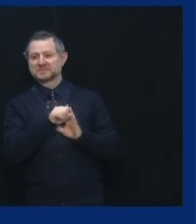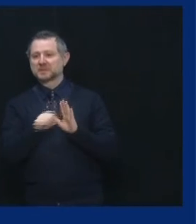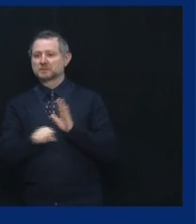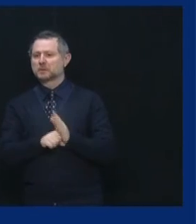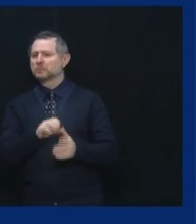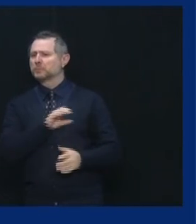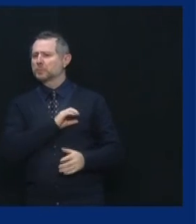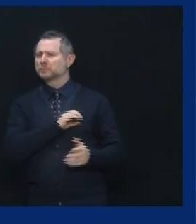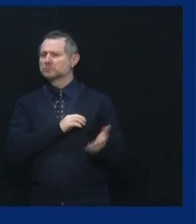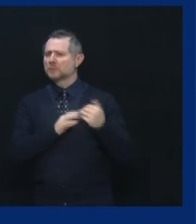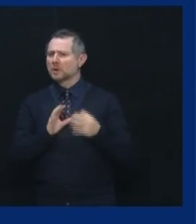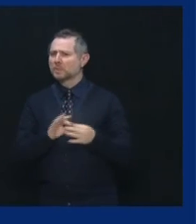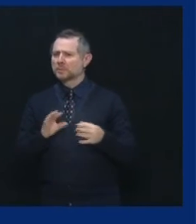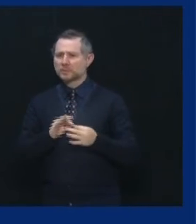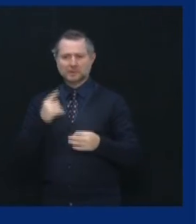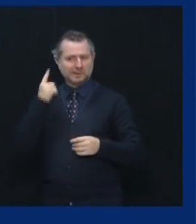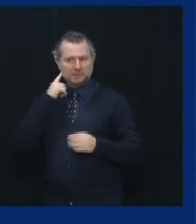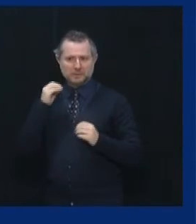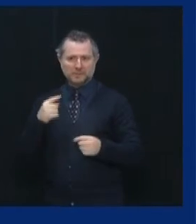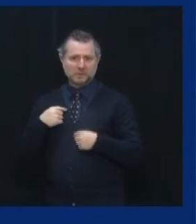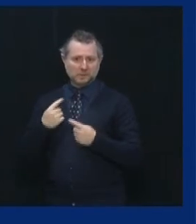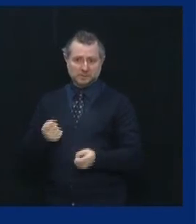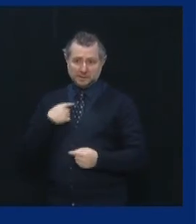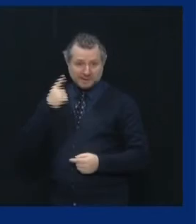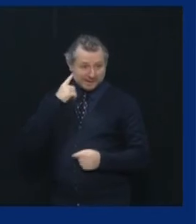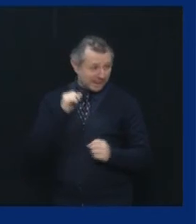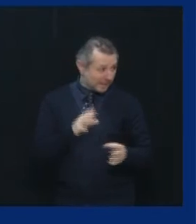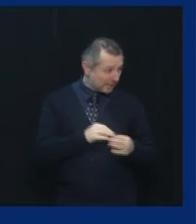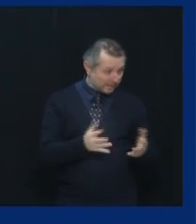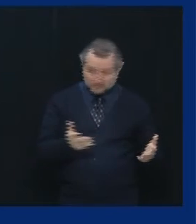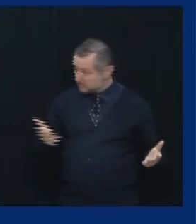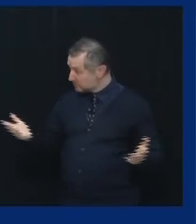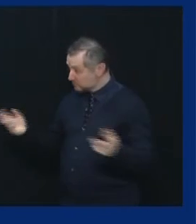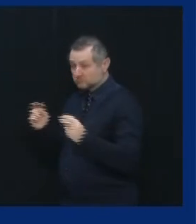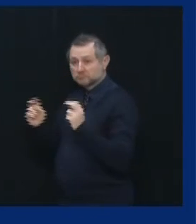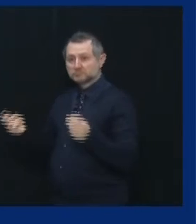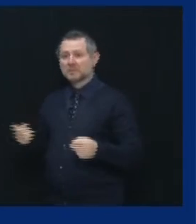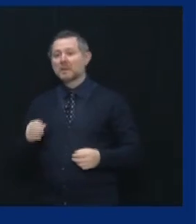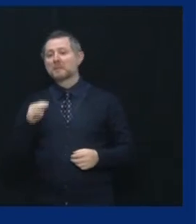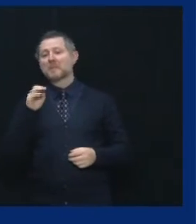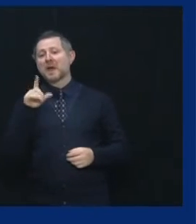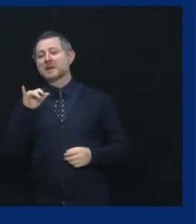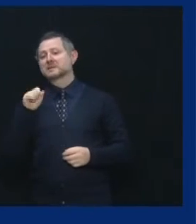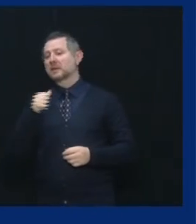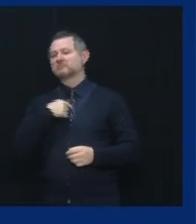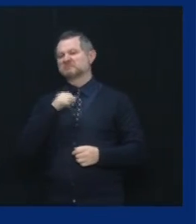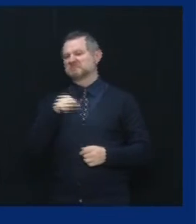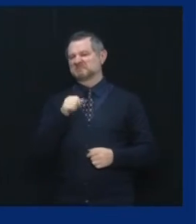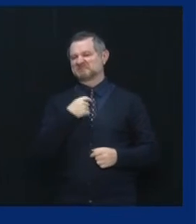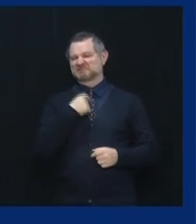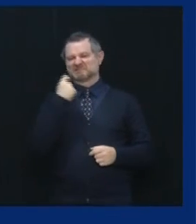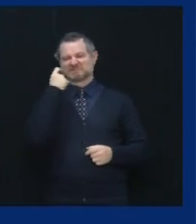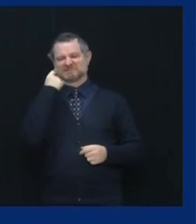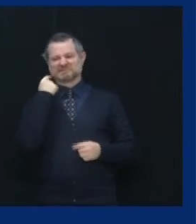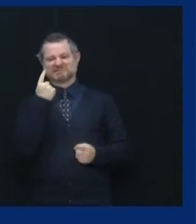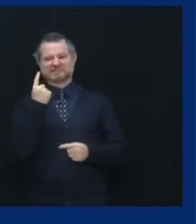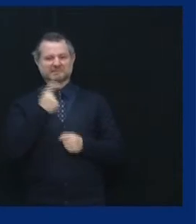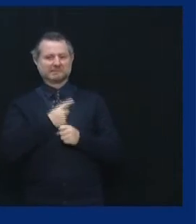I HAVE HEARD NOTHING BUT I'LL CHECK WITH THE STATE POLICE AND SEE IF THEY HAVE A COMMENT. BUT I HEARD NOTHING.